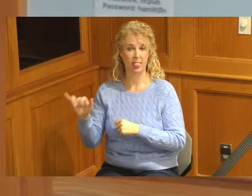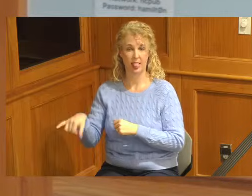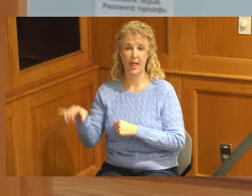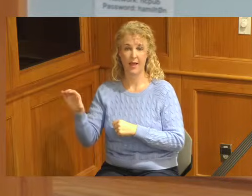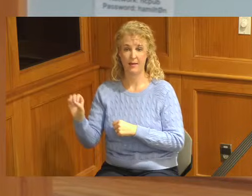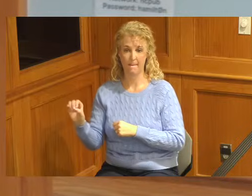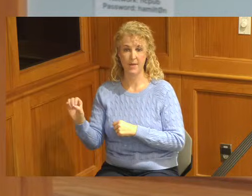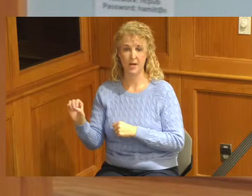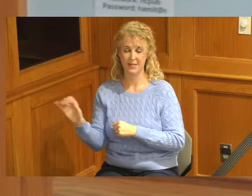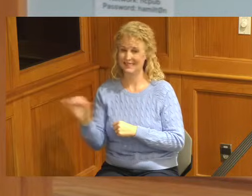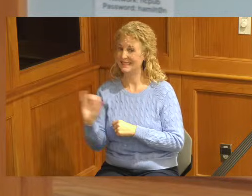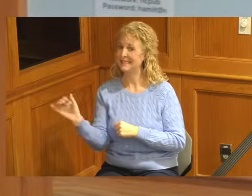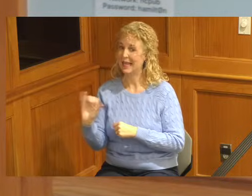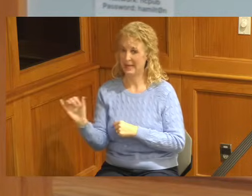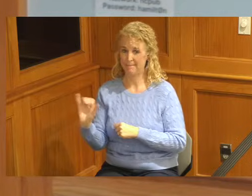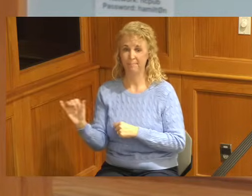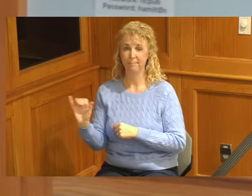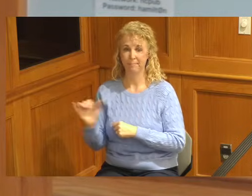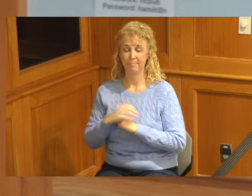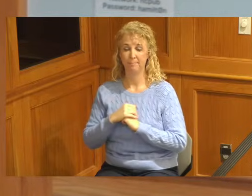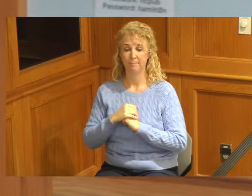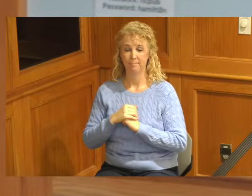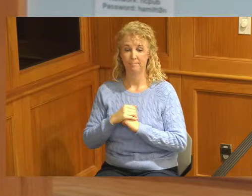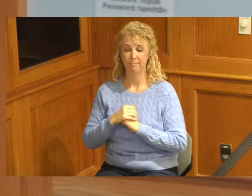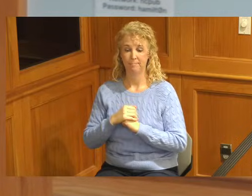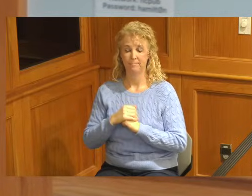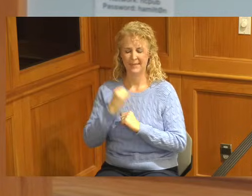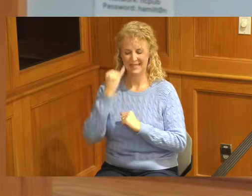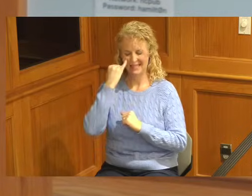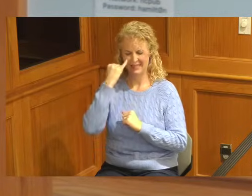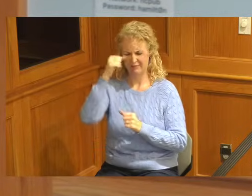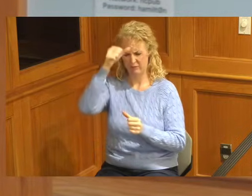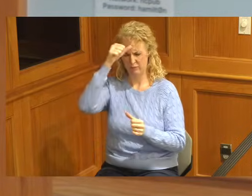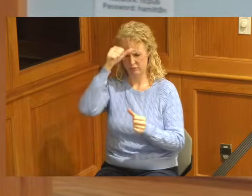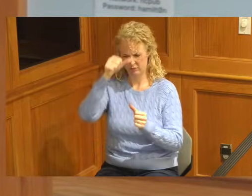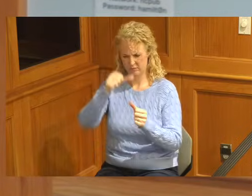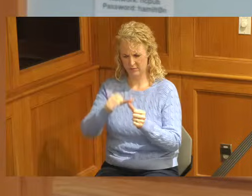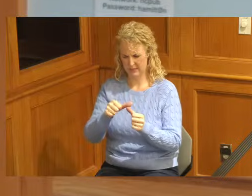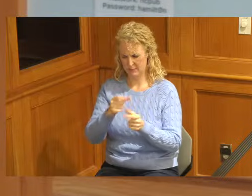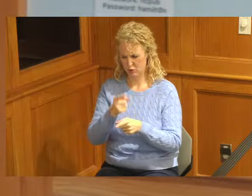they're sort of, if I'm remembering the specifics on this, I think the ball's in their court right